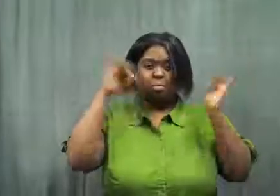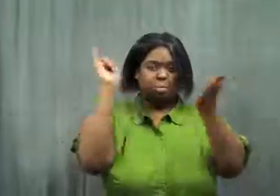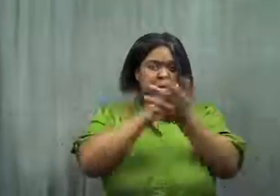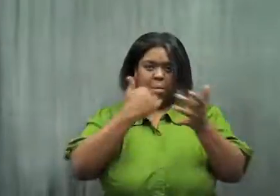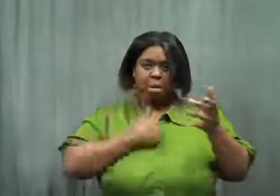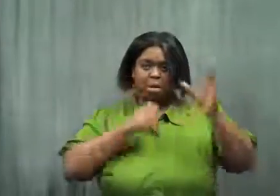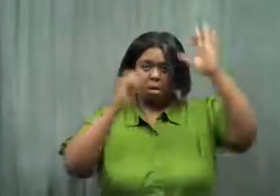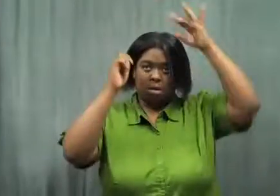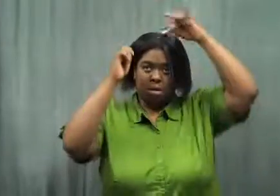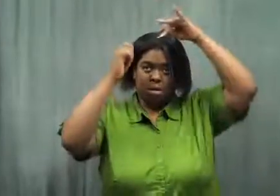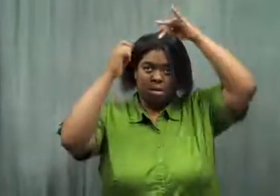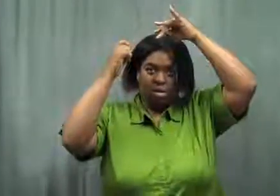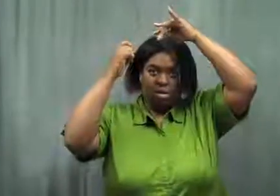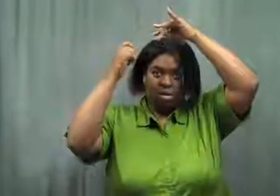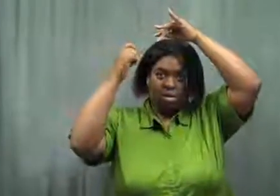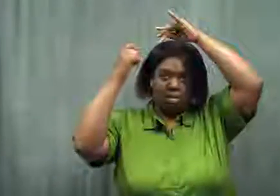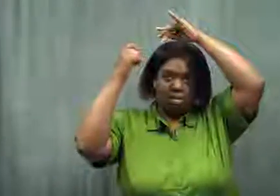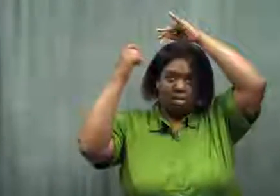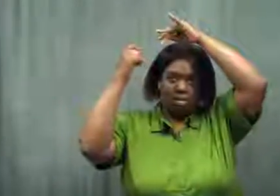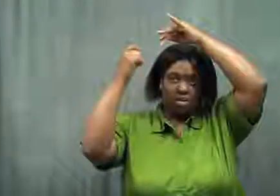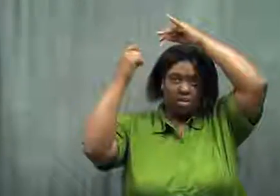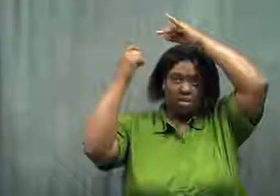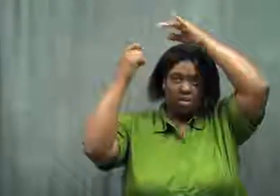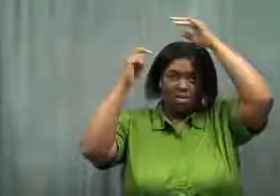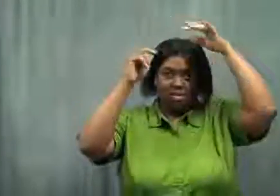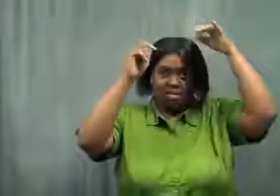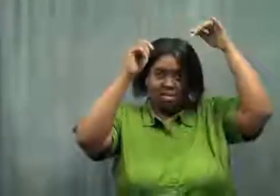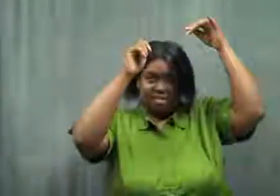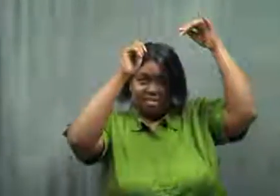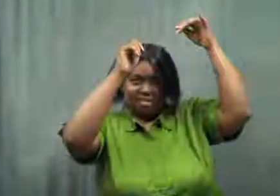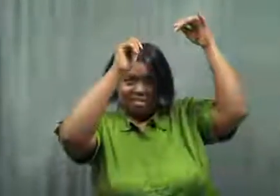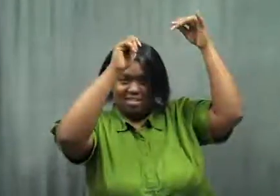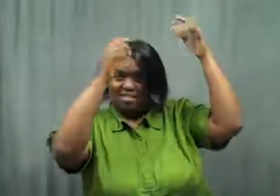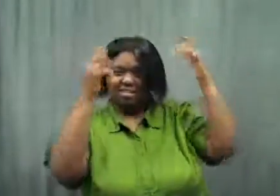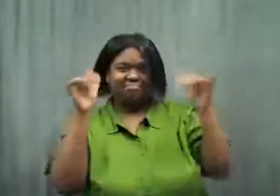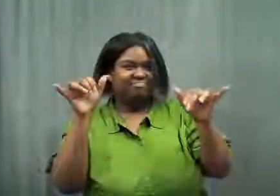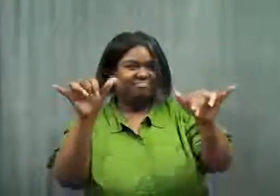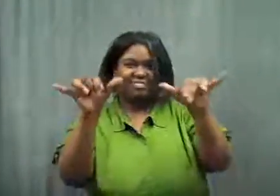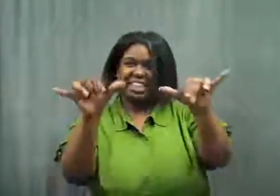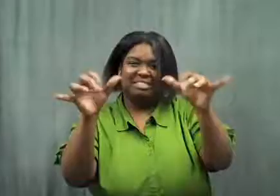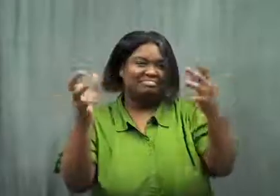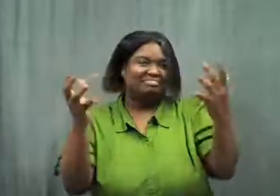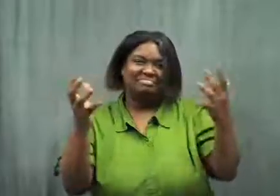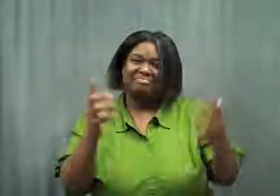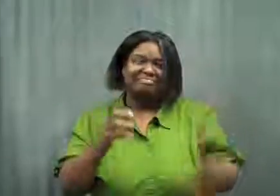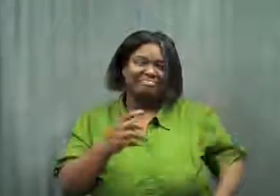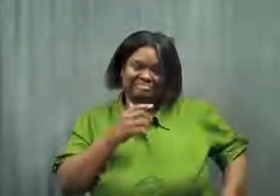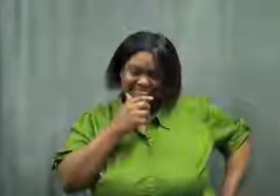I still I lean away from that comb. Just like before.